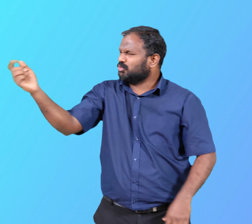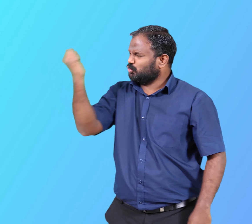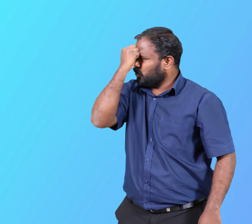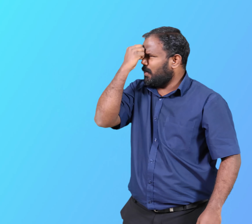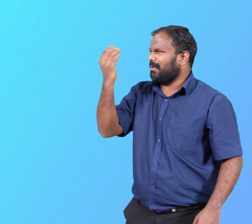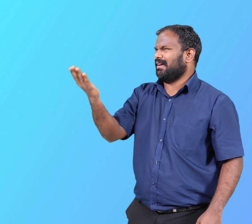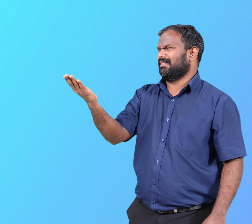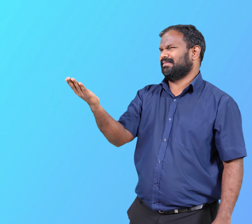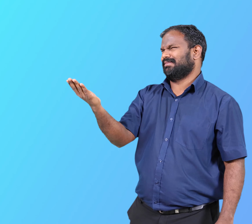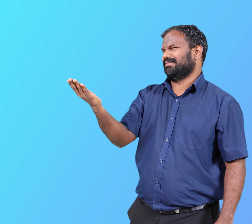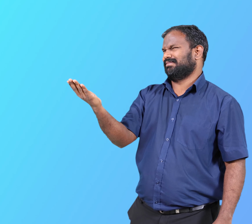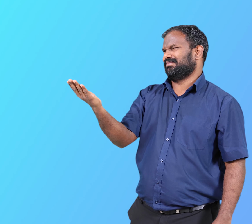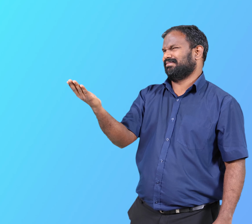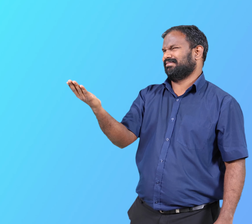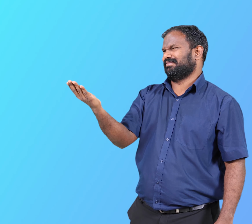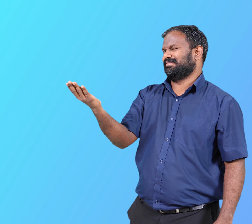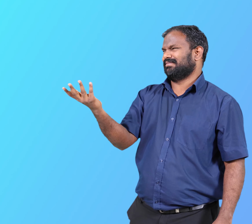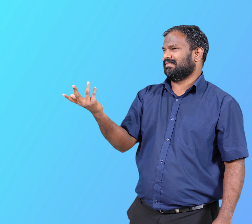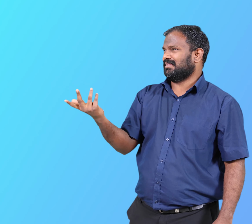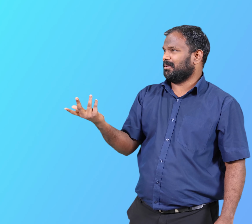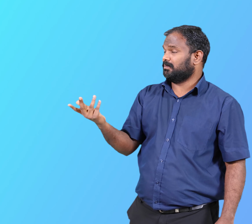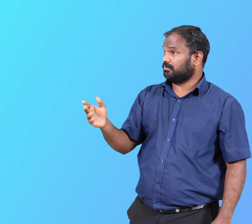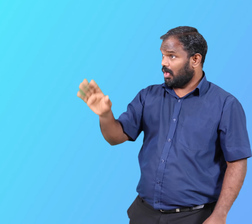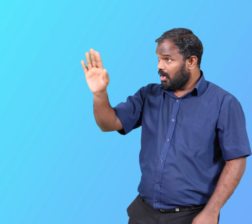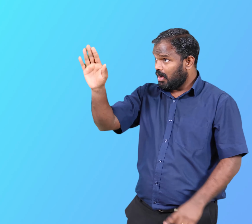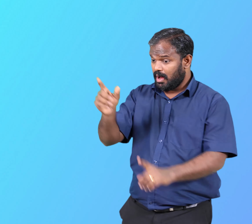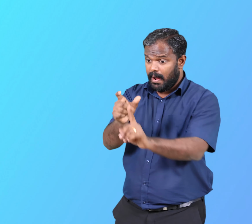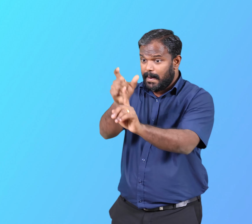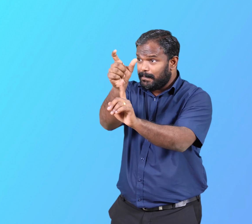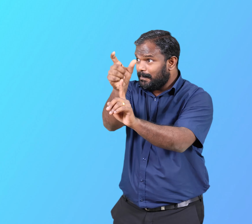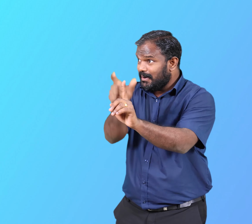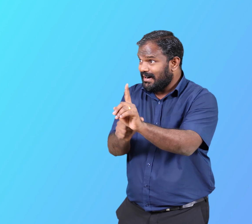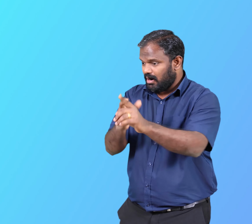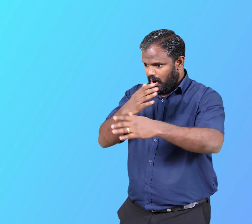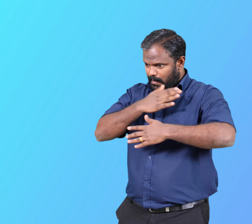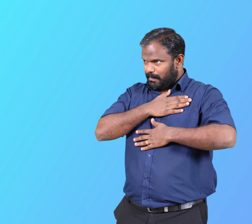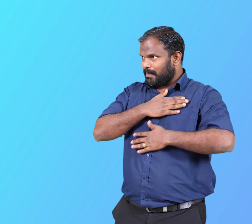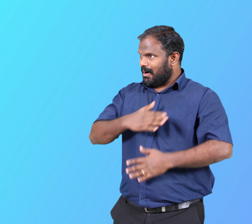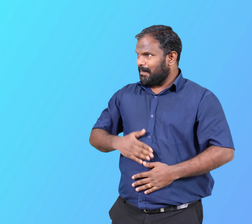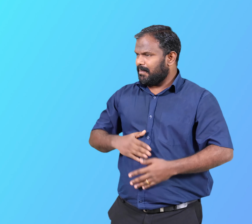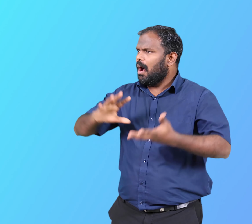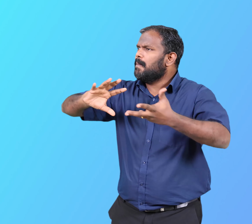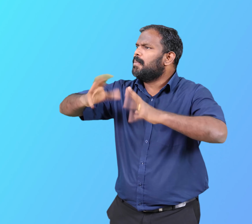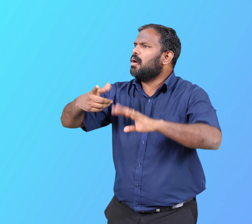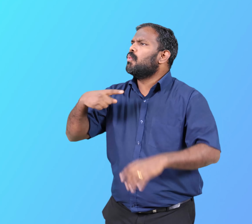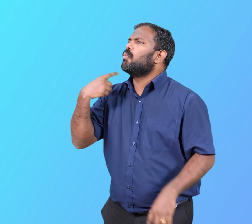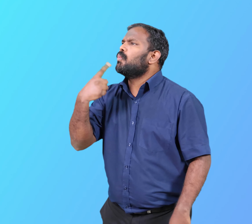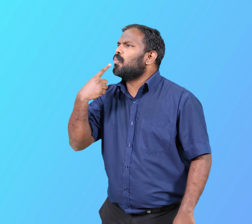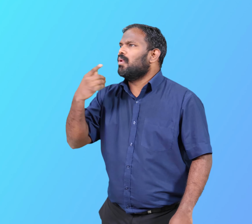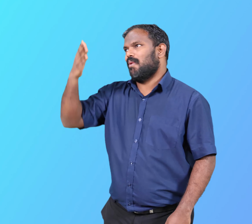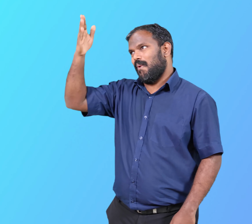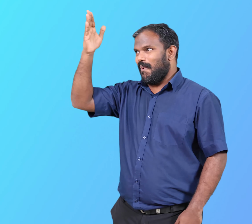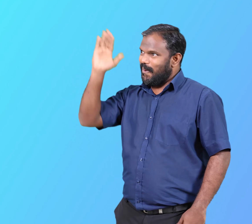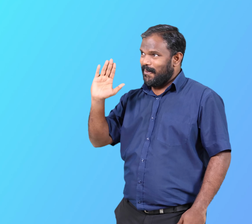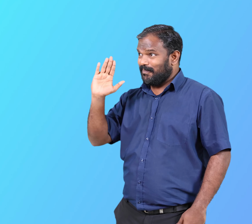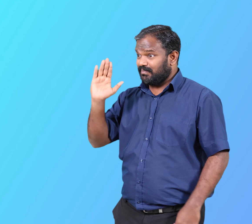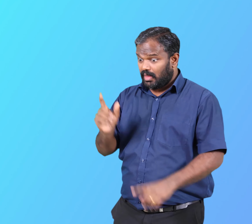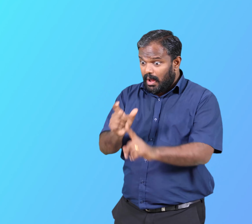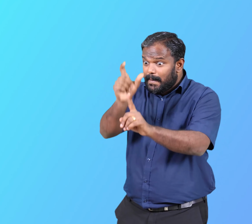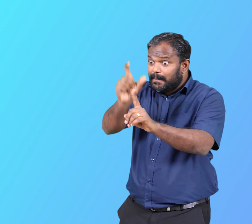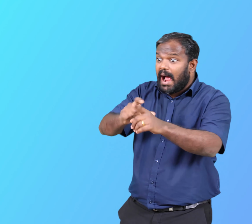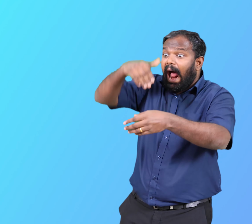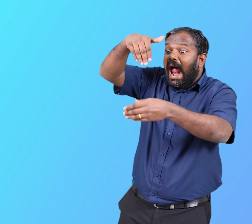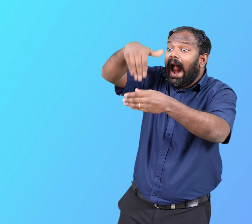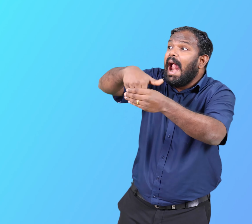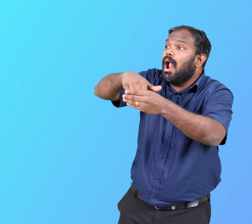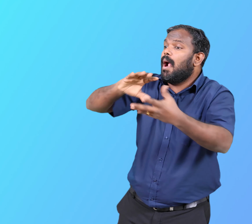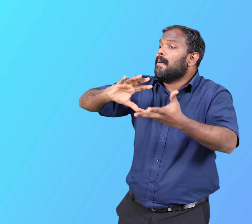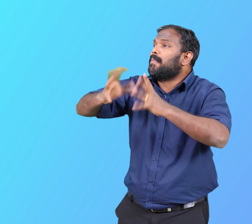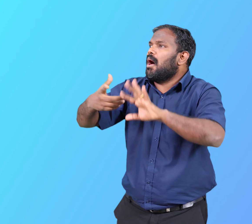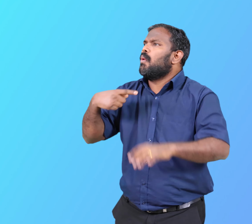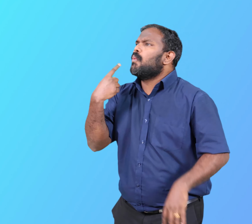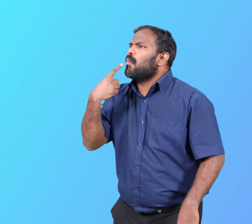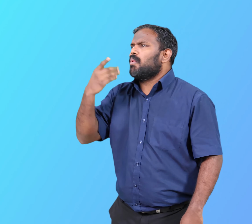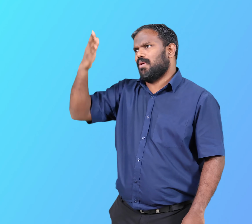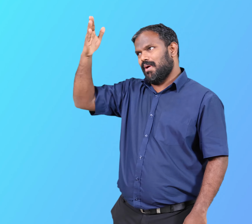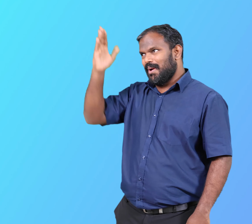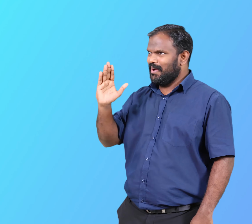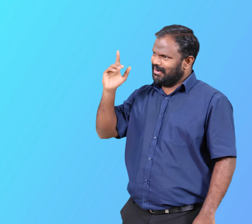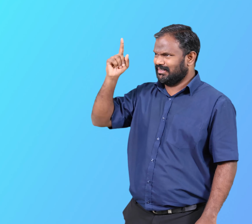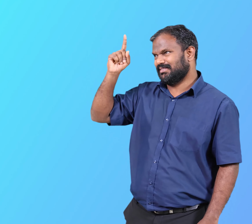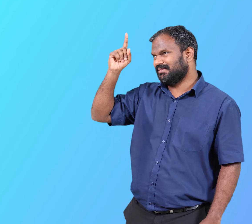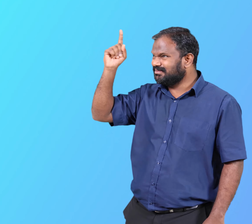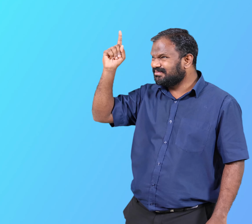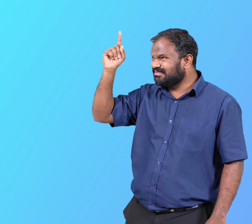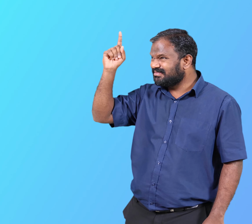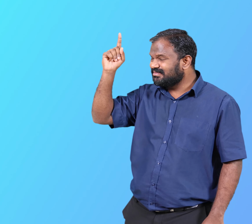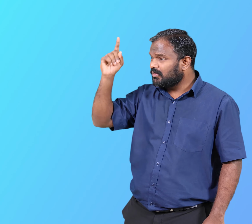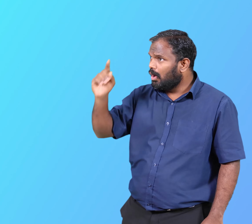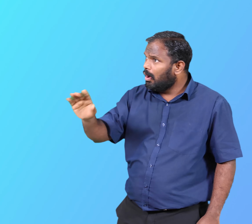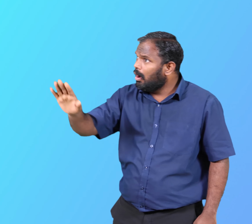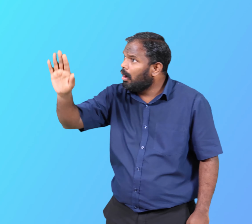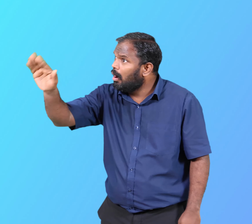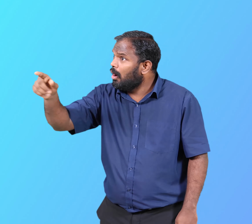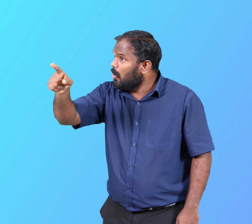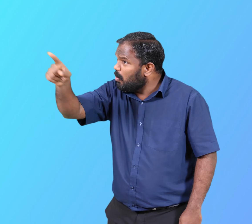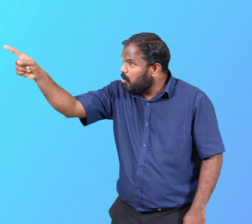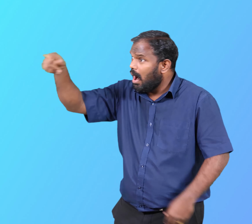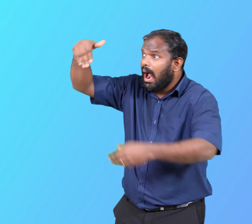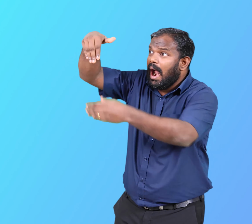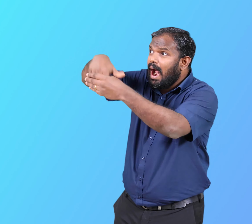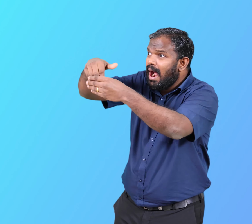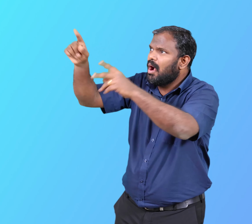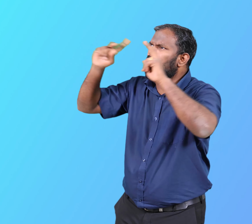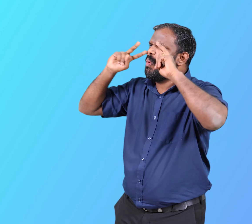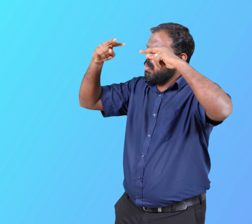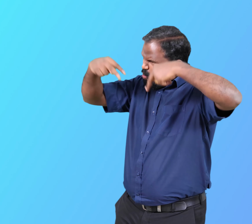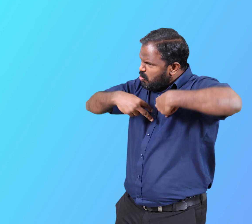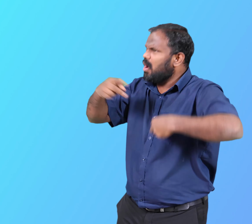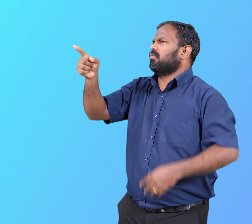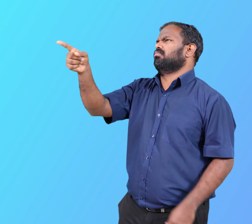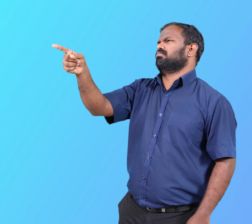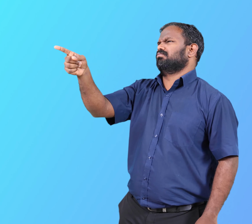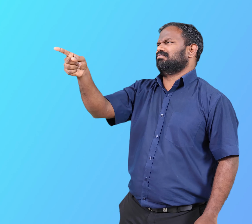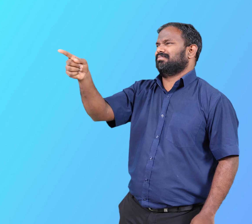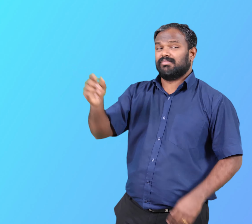You are foolish! The same one who made what is outside also made what is inside.